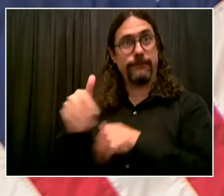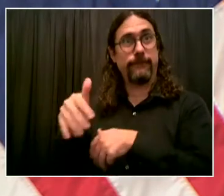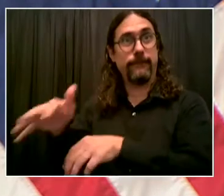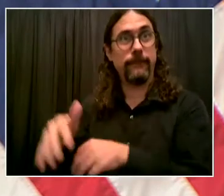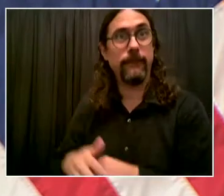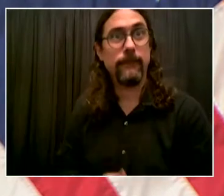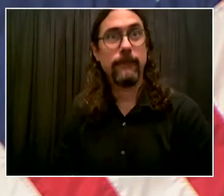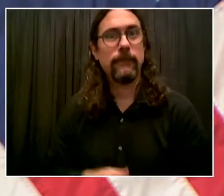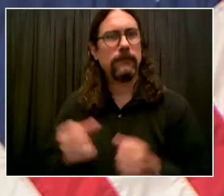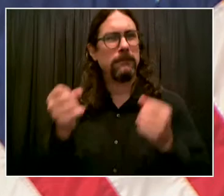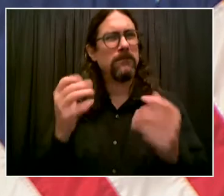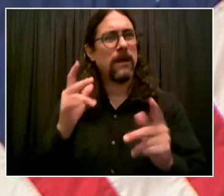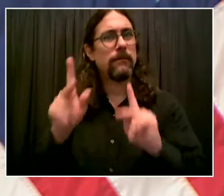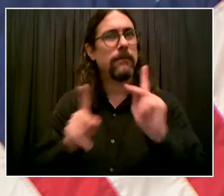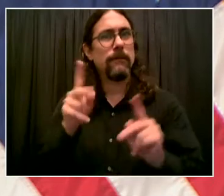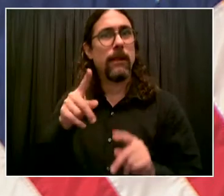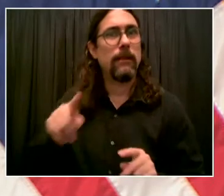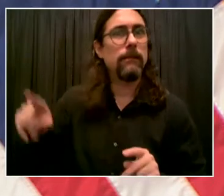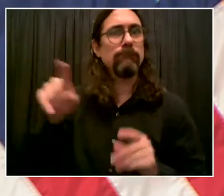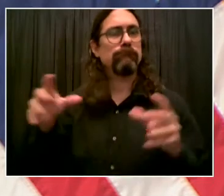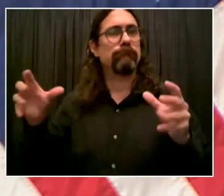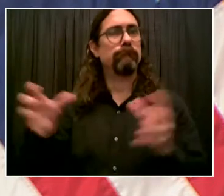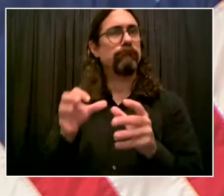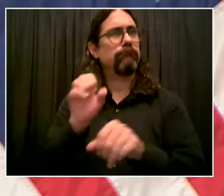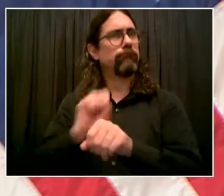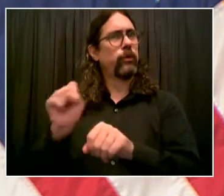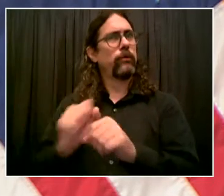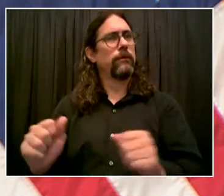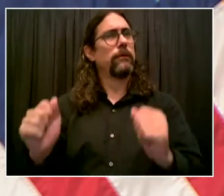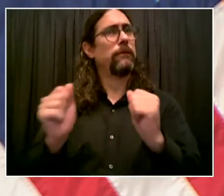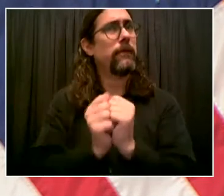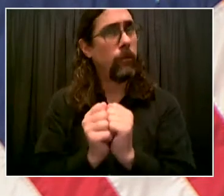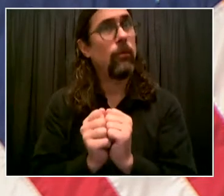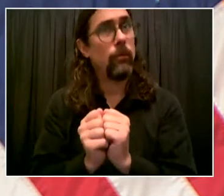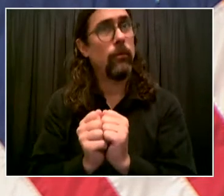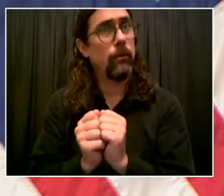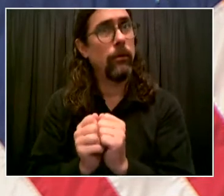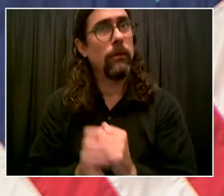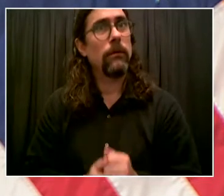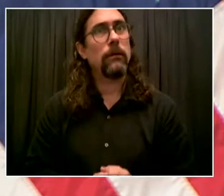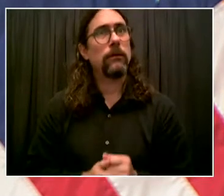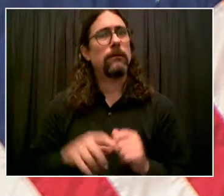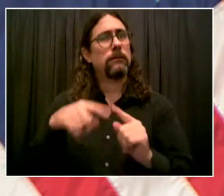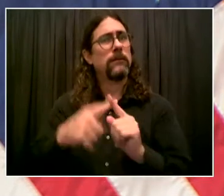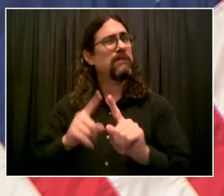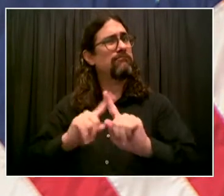CONGRESS MEMBER YVETTE CLARK AND COUNCILMEMBER LEWIS WHO WORK